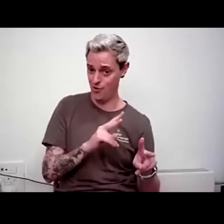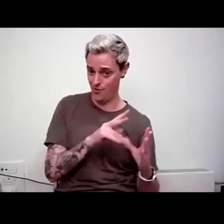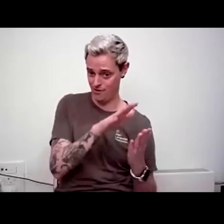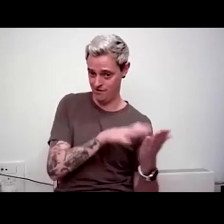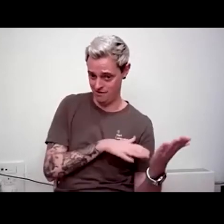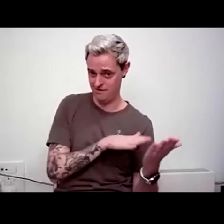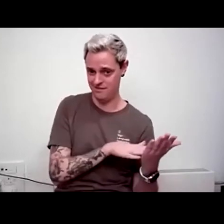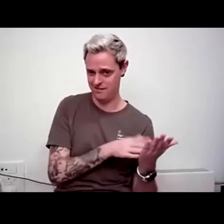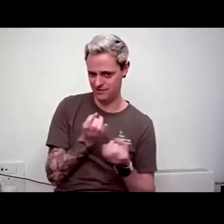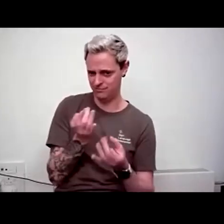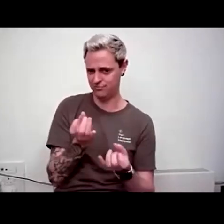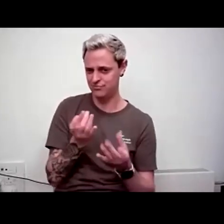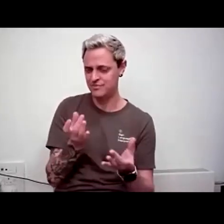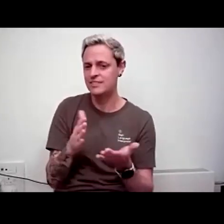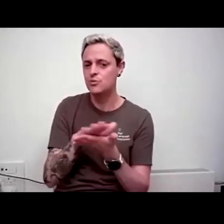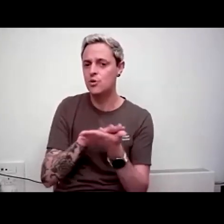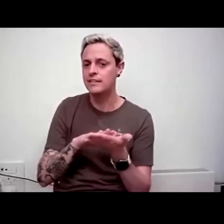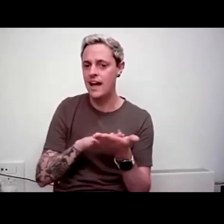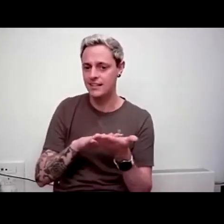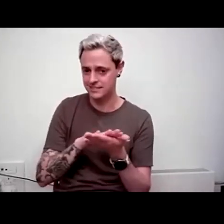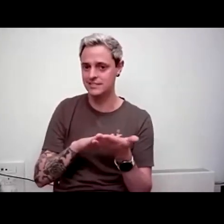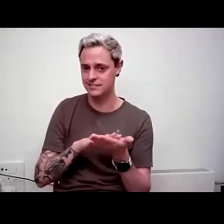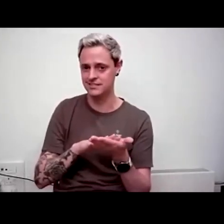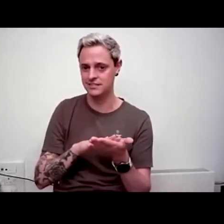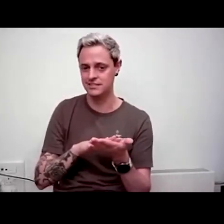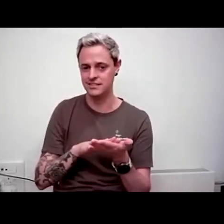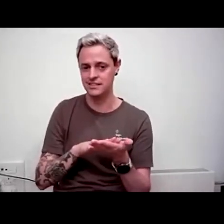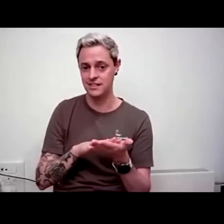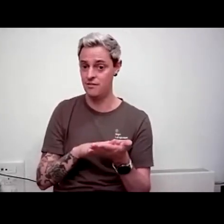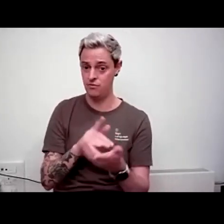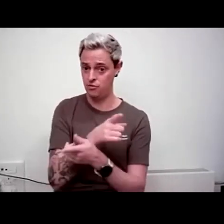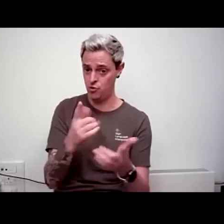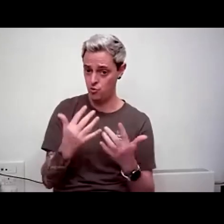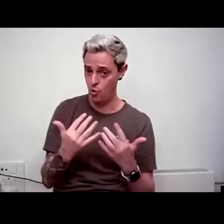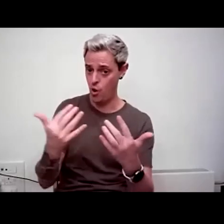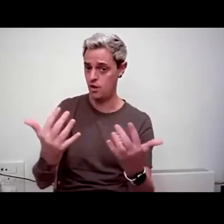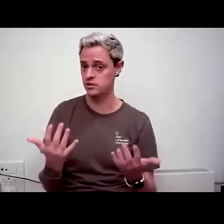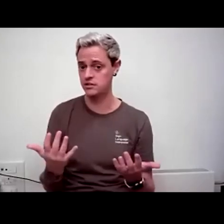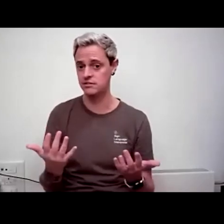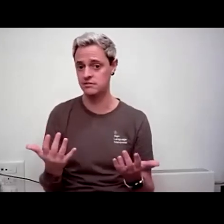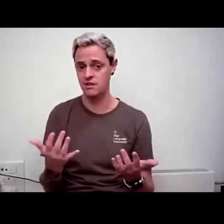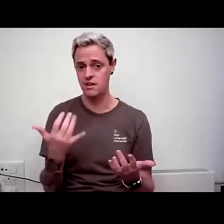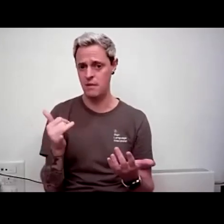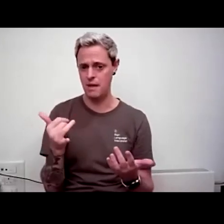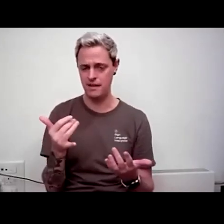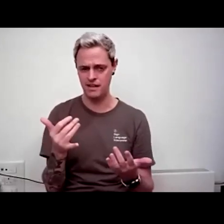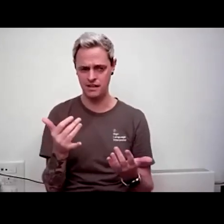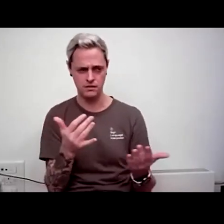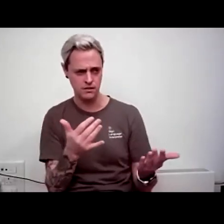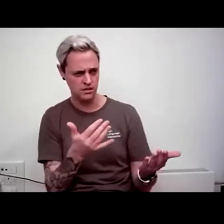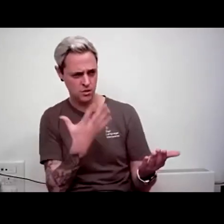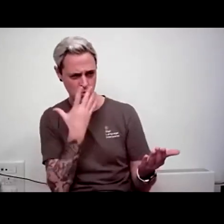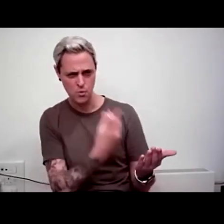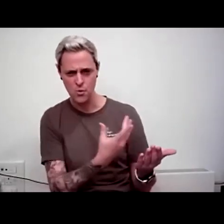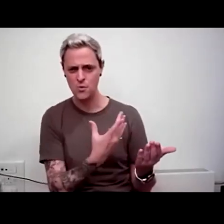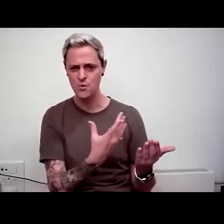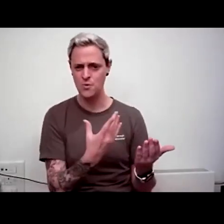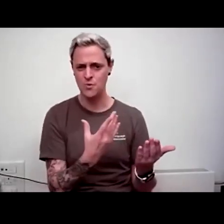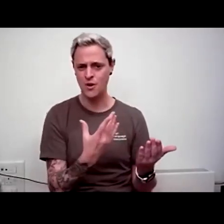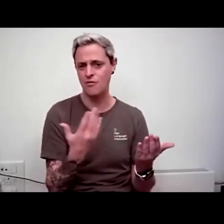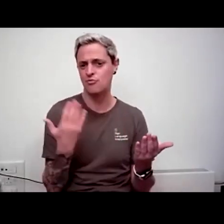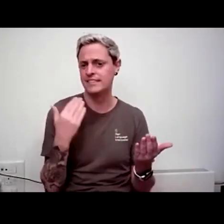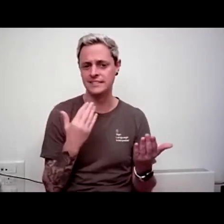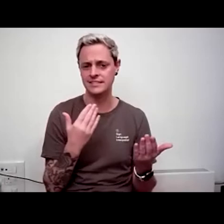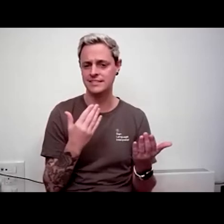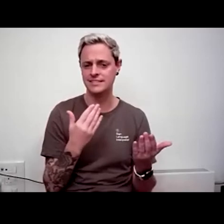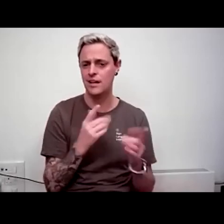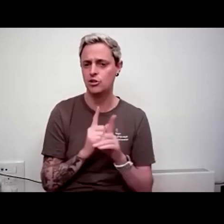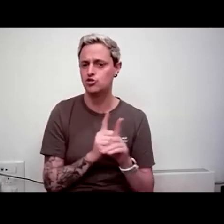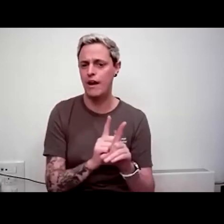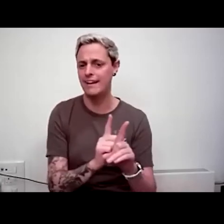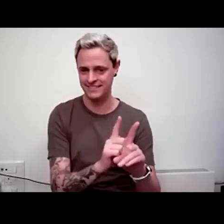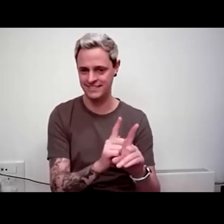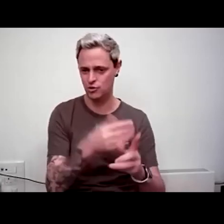is to provide some context for members of the audience who might be less aware of recent trends in disability theology.